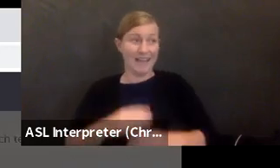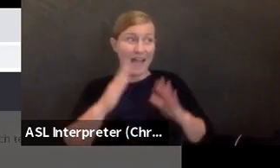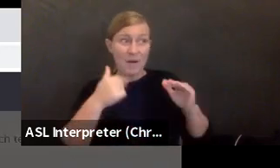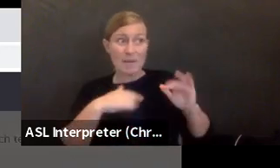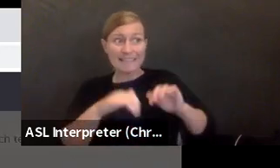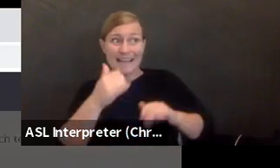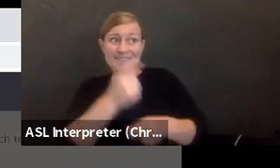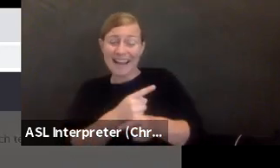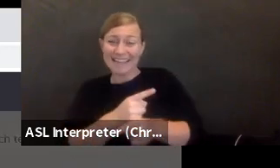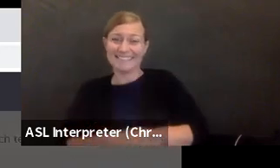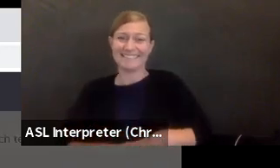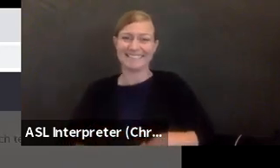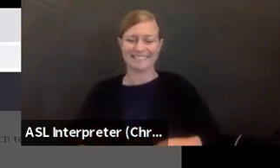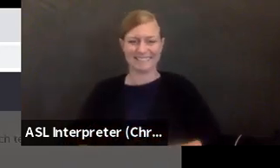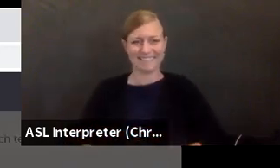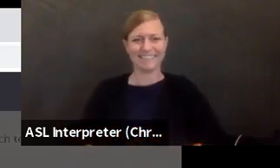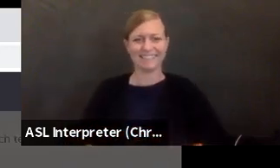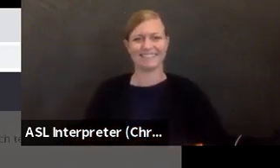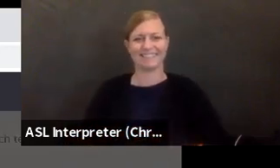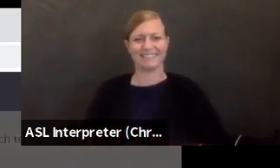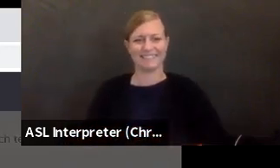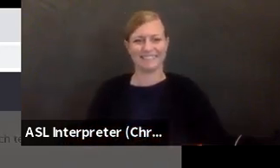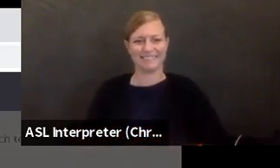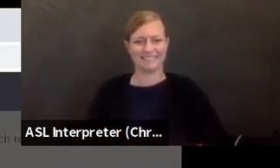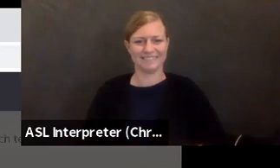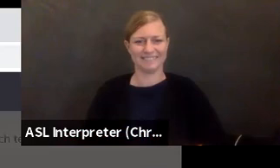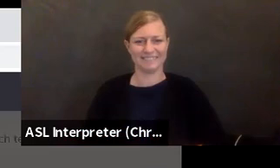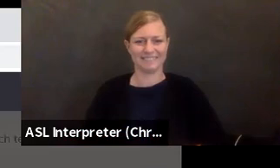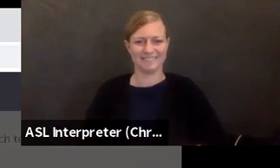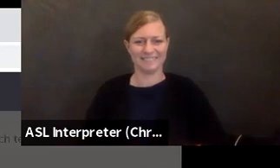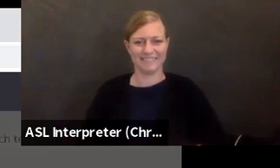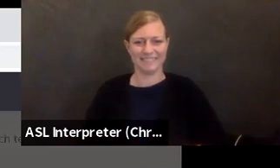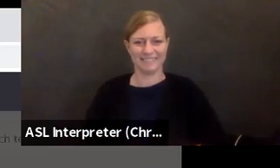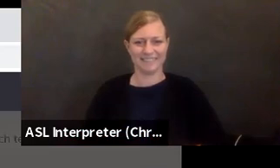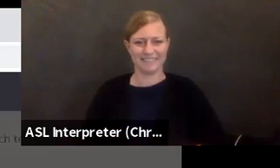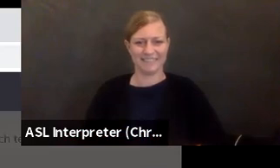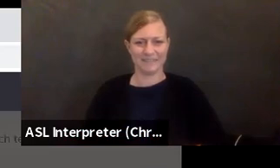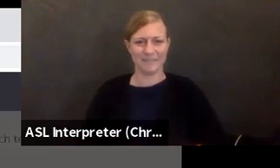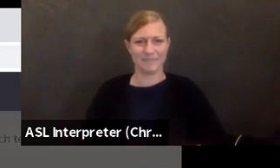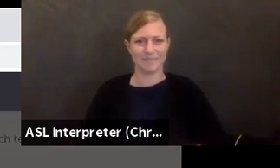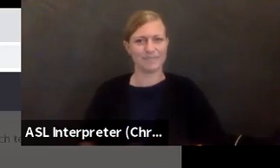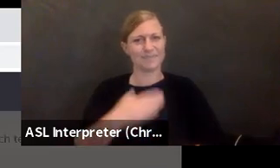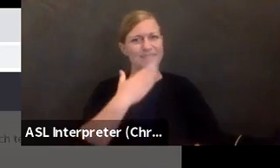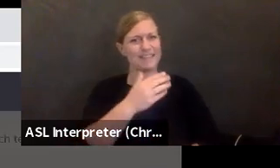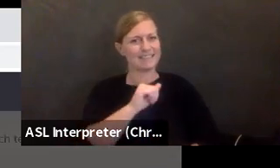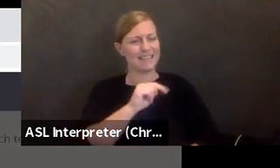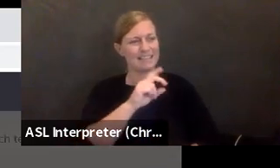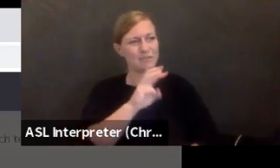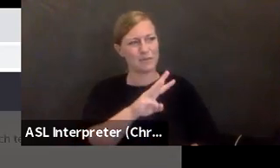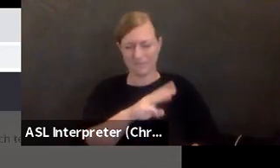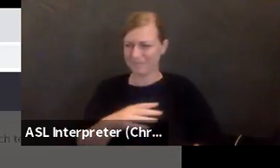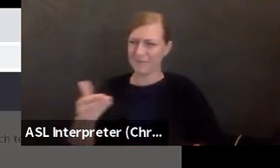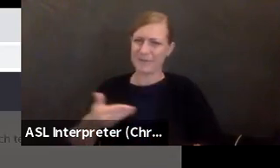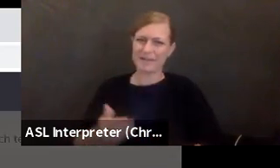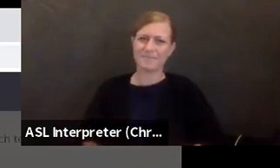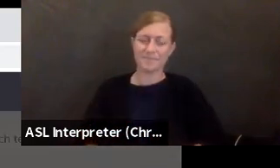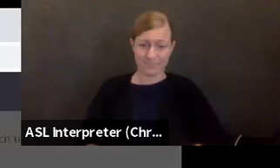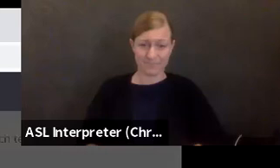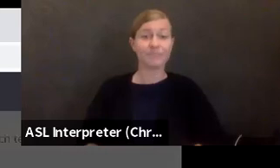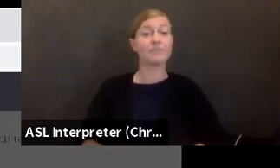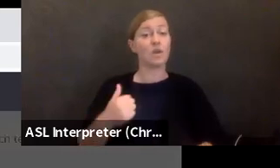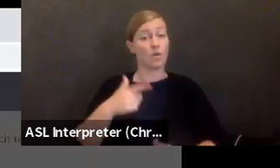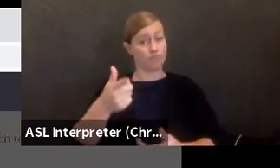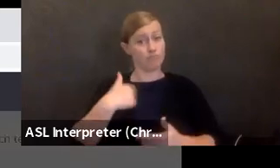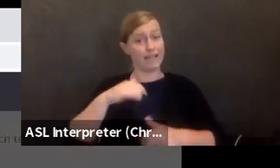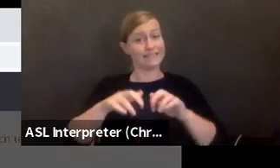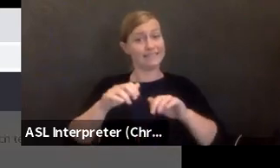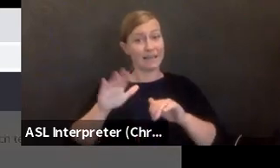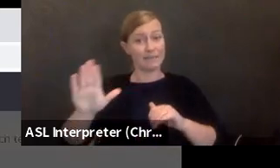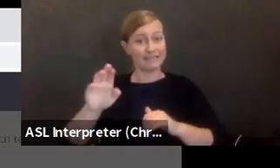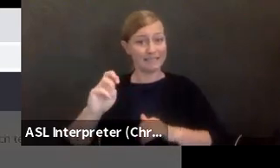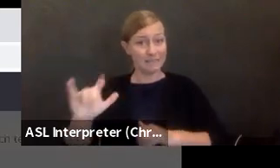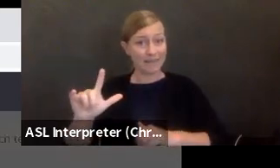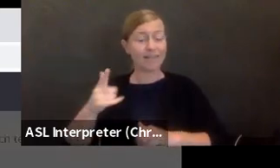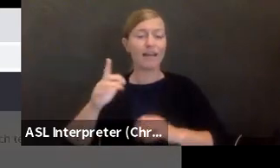Jeff has given me his email.